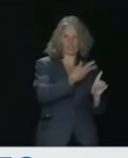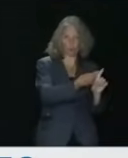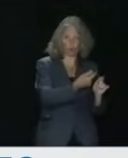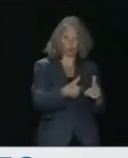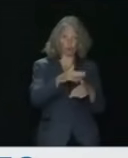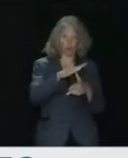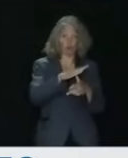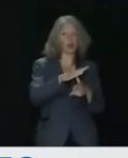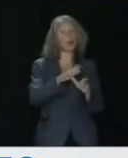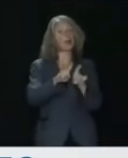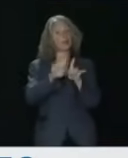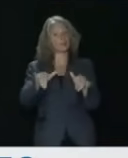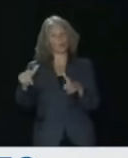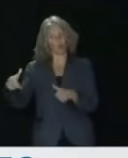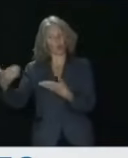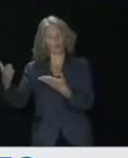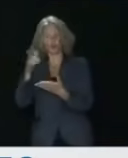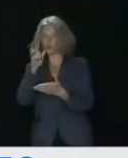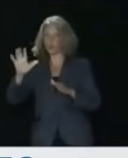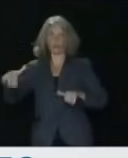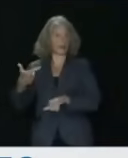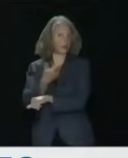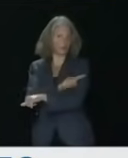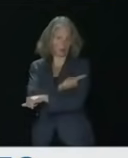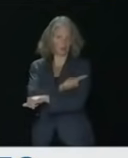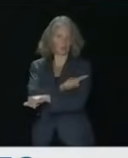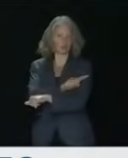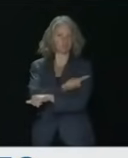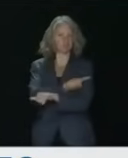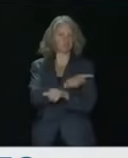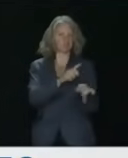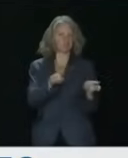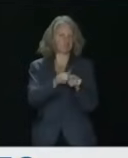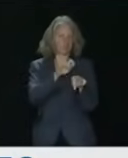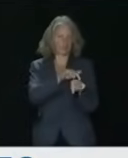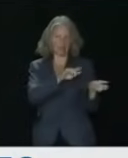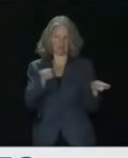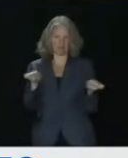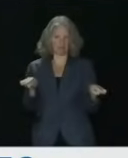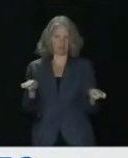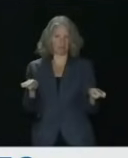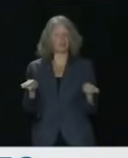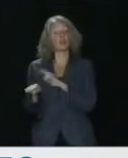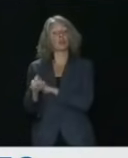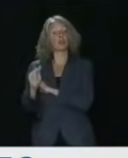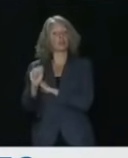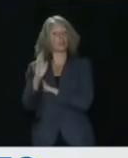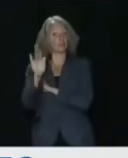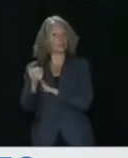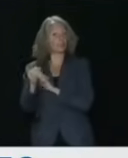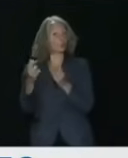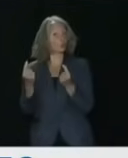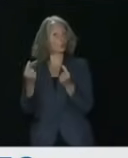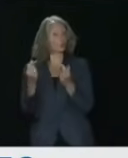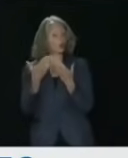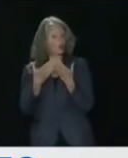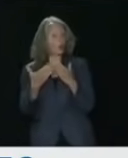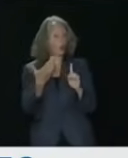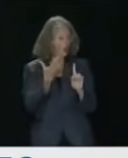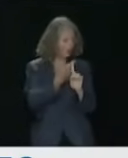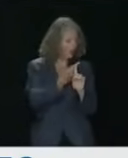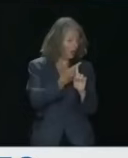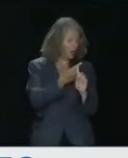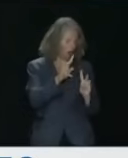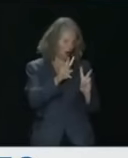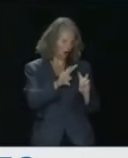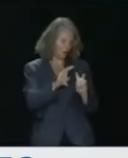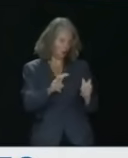COVID-19 DISEASE AFTER OR AT THE